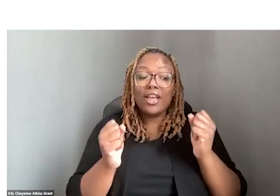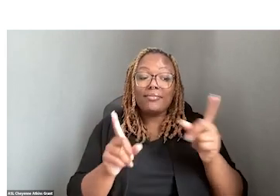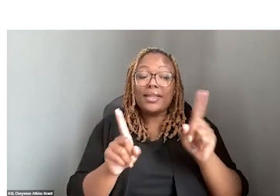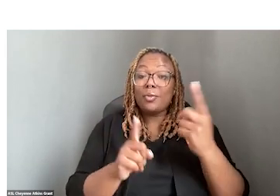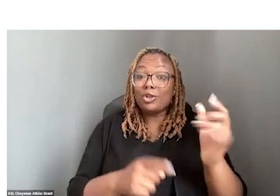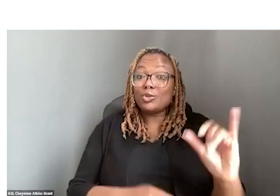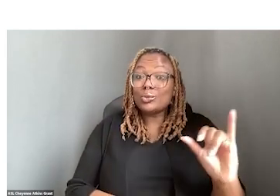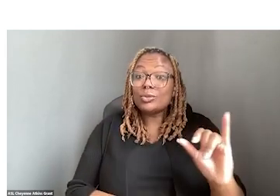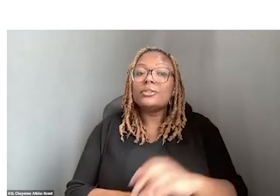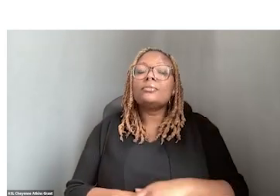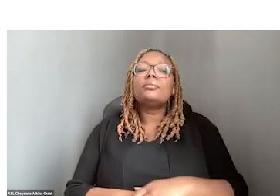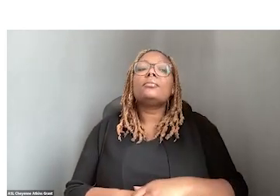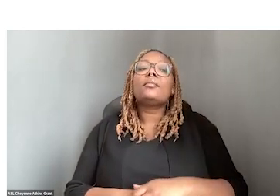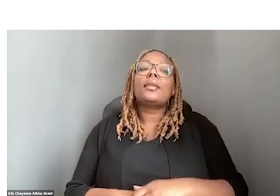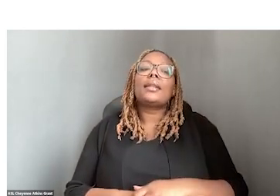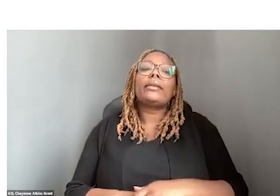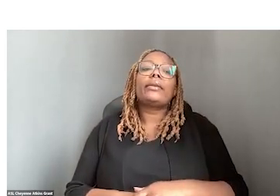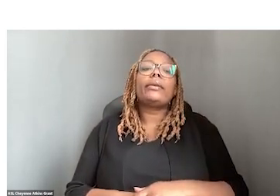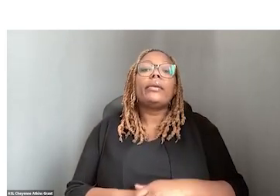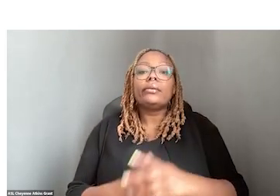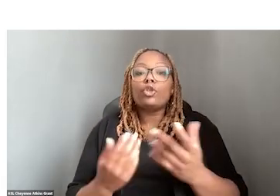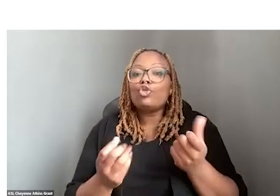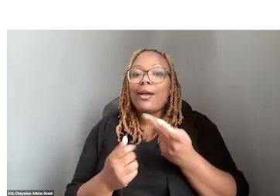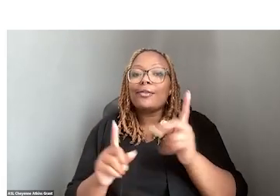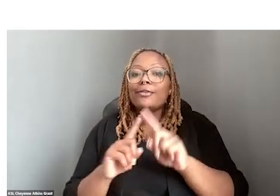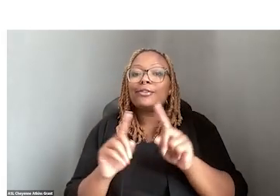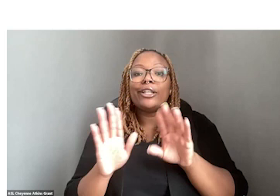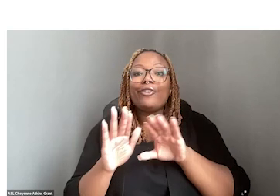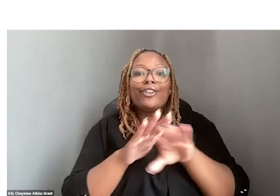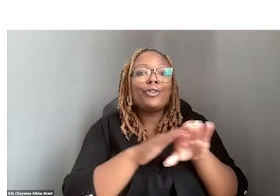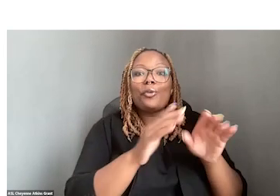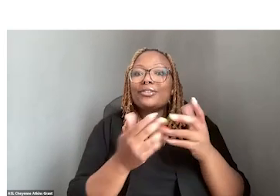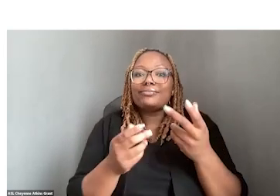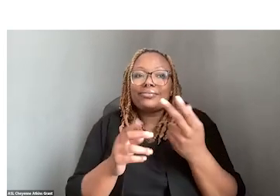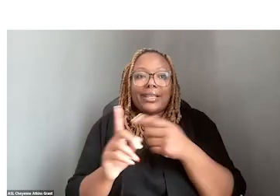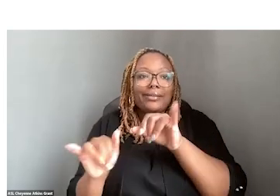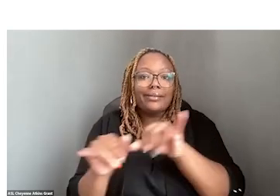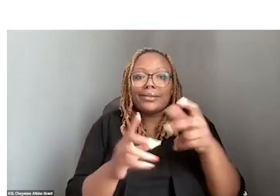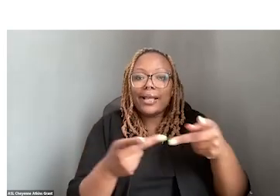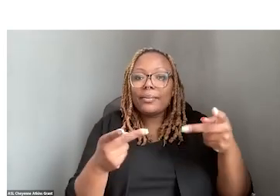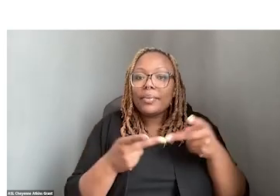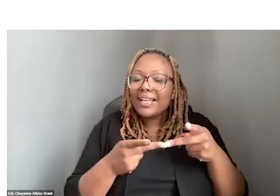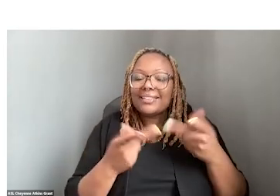So your house has several different doors you can enter to get into your house, and same for your my NCBI account.